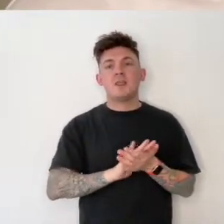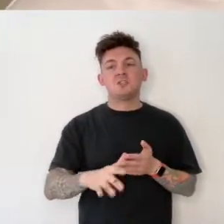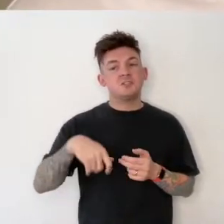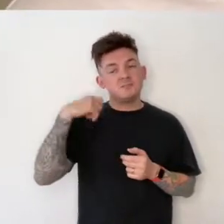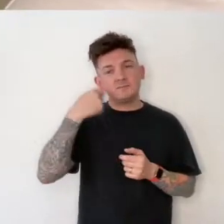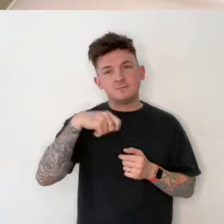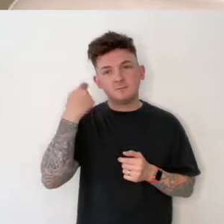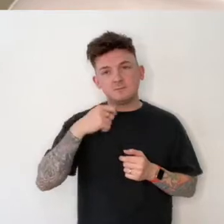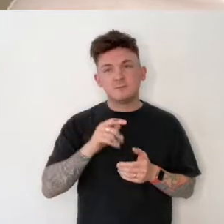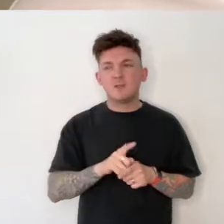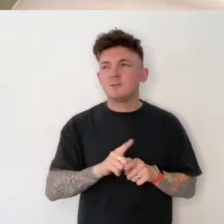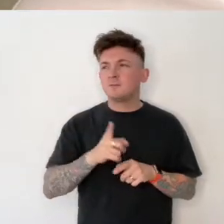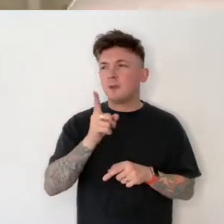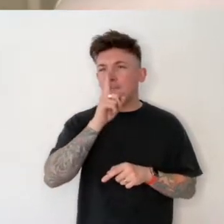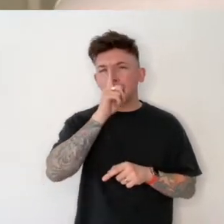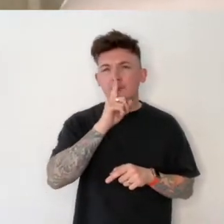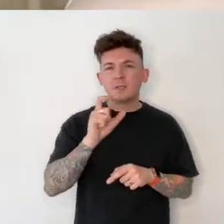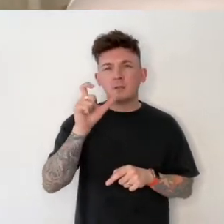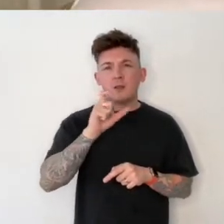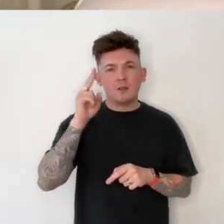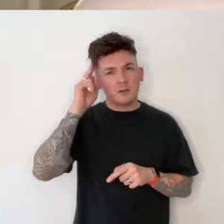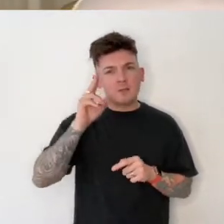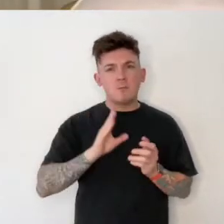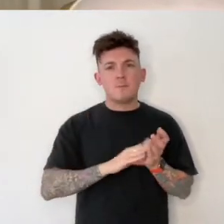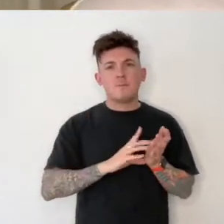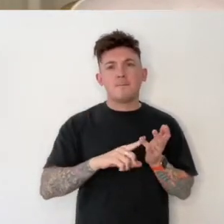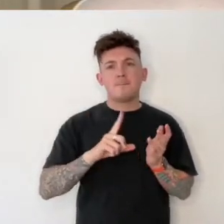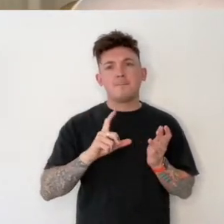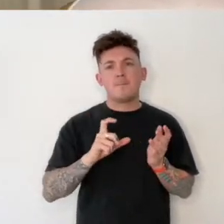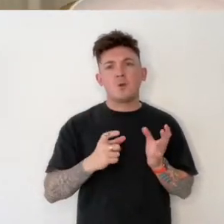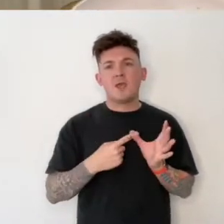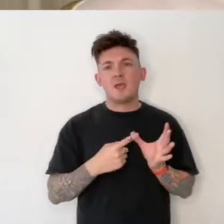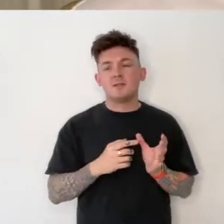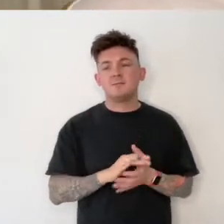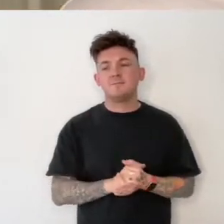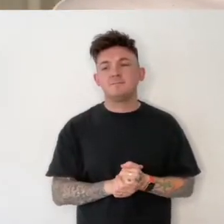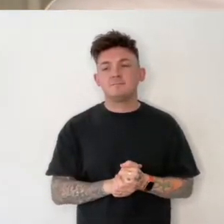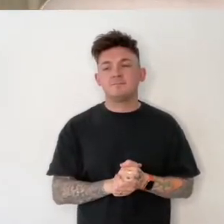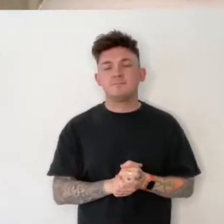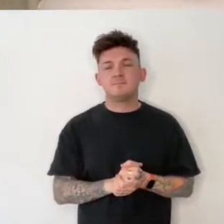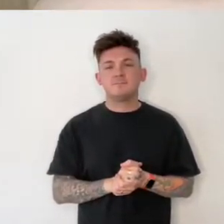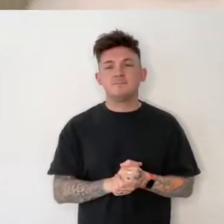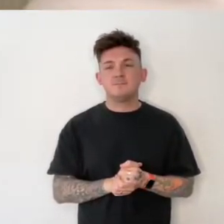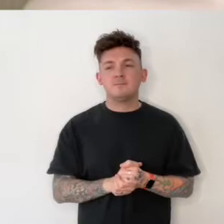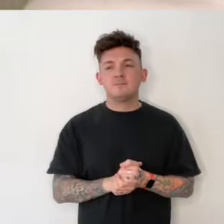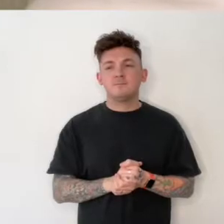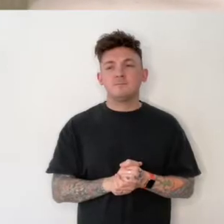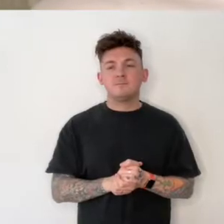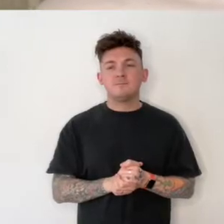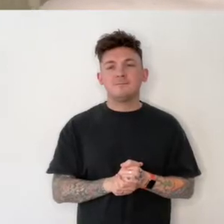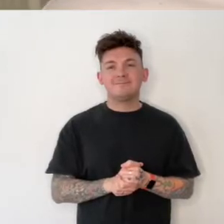a sort of a pinky colour and i just get a broader brush like this, it even says blusher